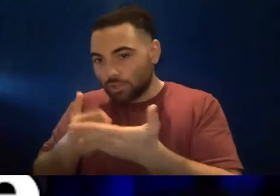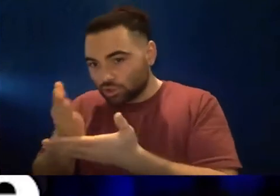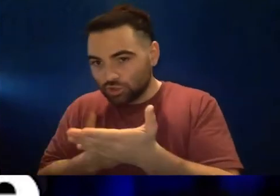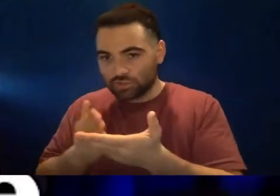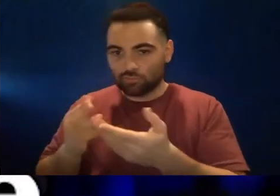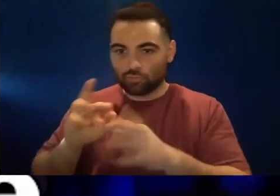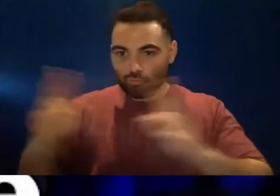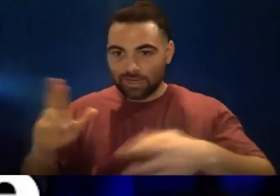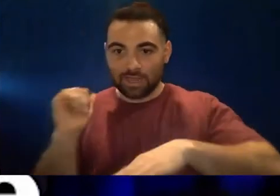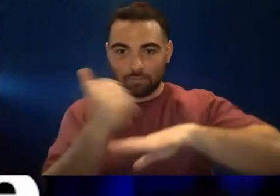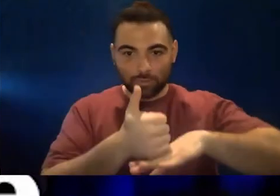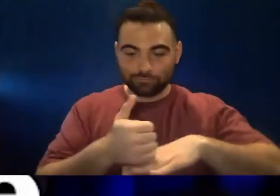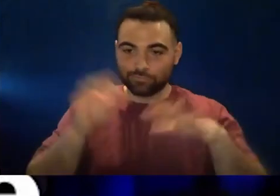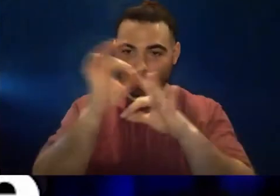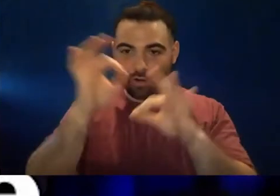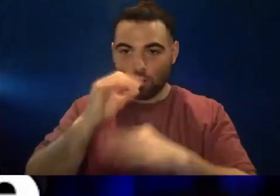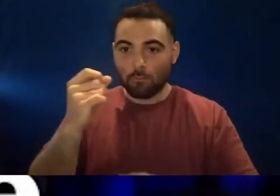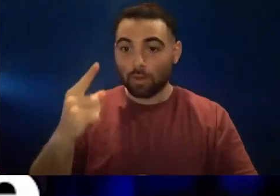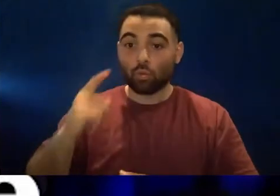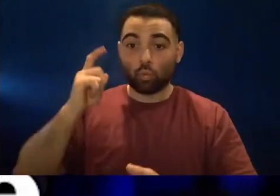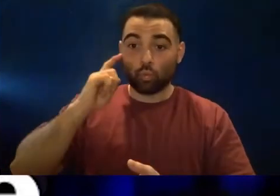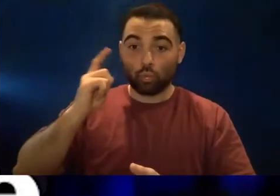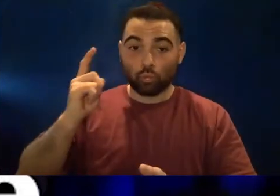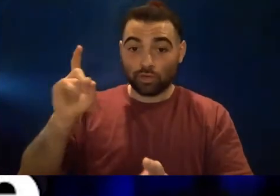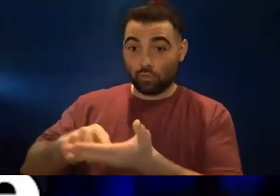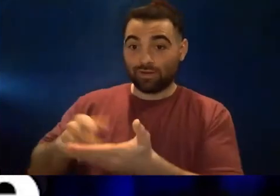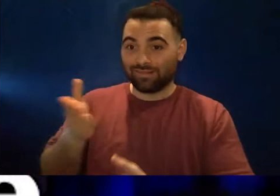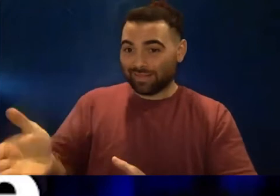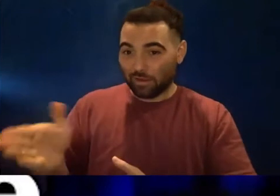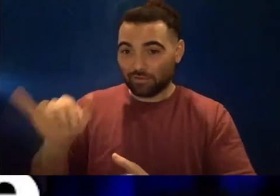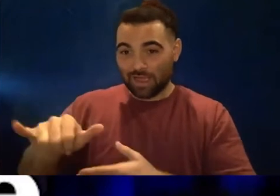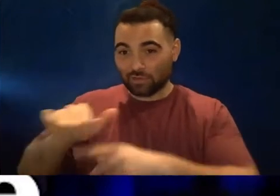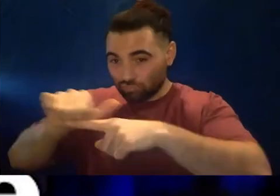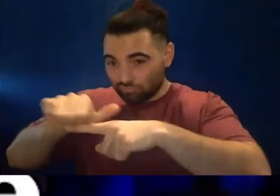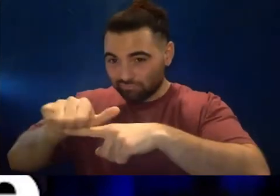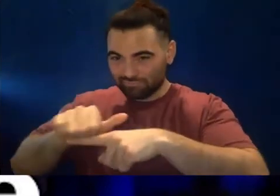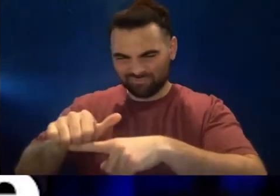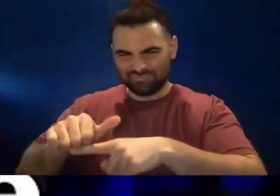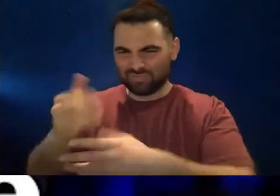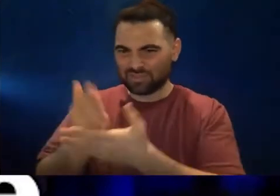things that we saw there were flawed from the start and some of them are implemented worldwide, right?